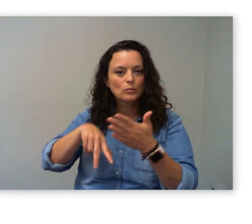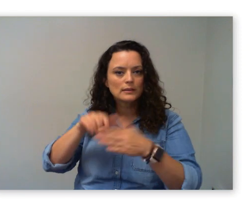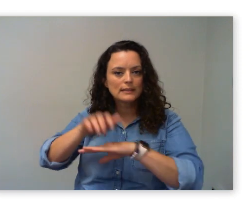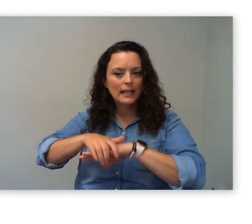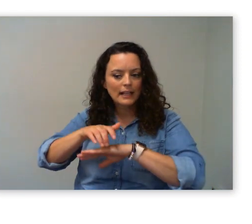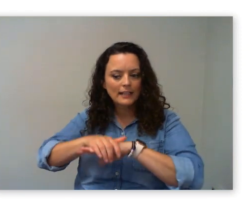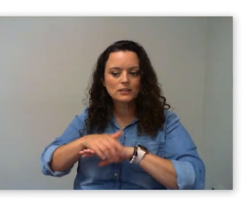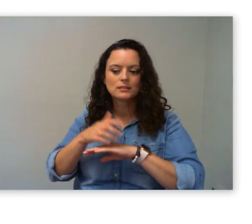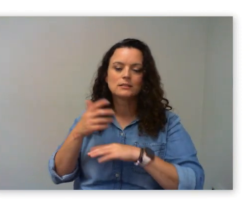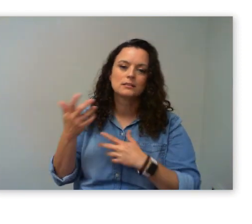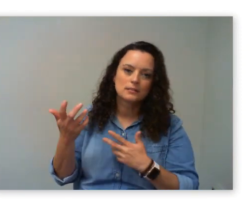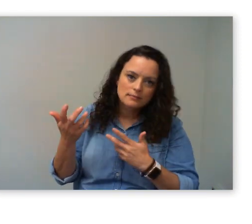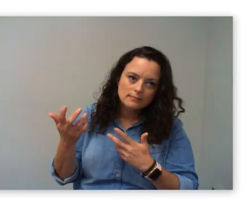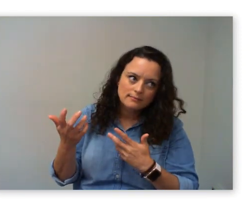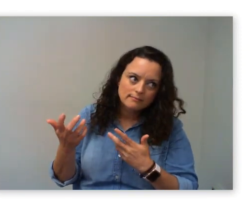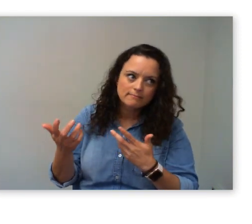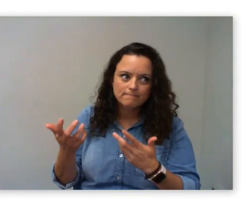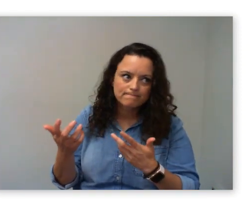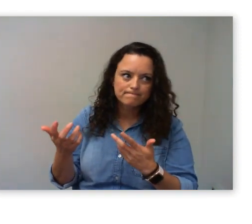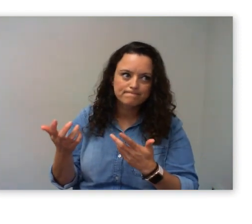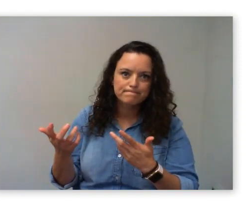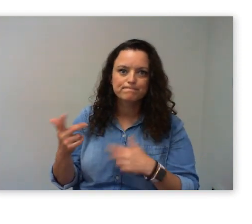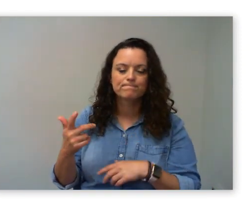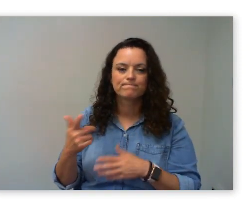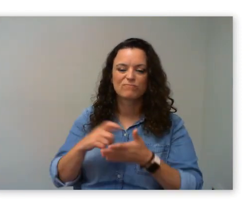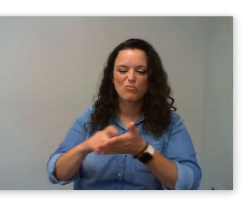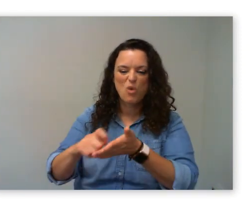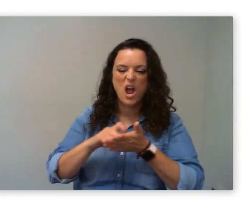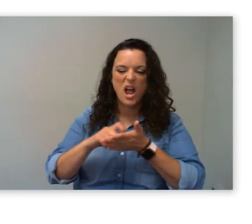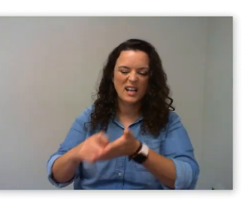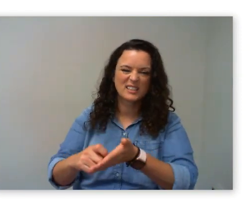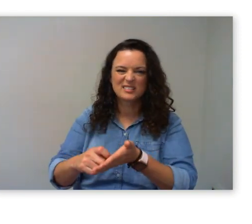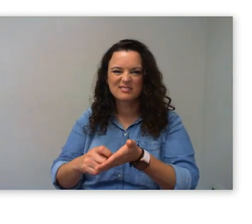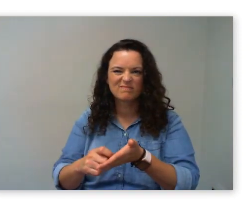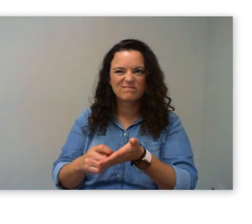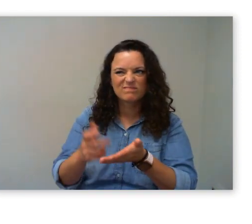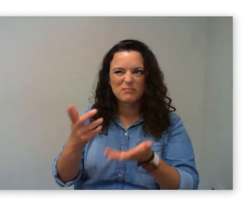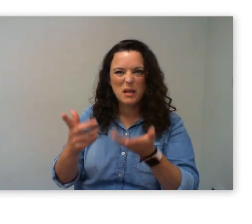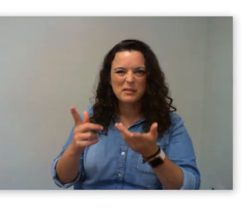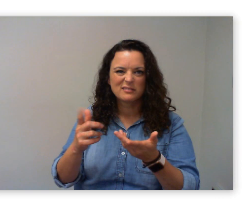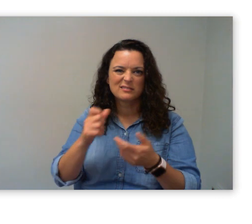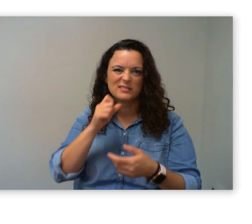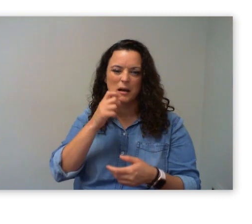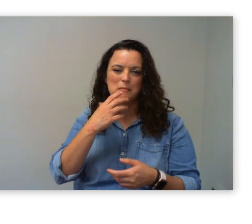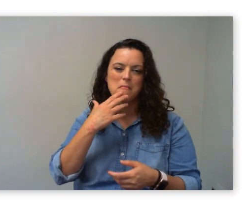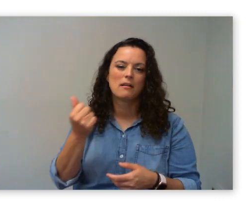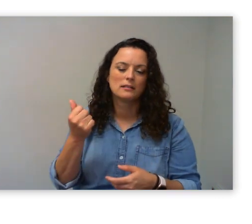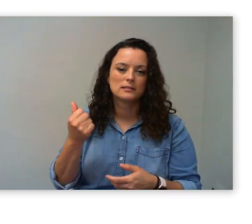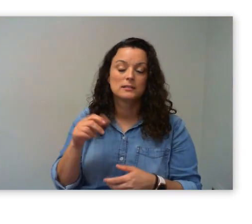then um writing might not be the best option if you are going to write i